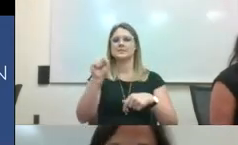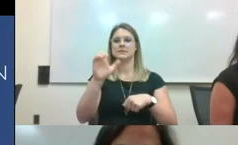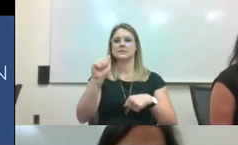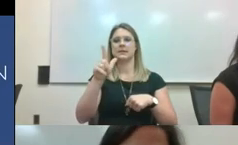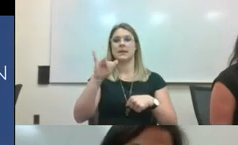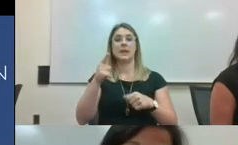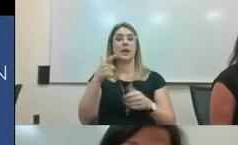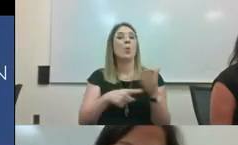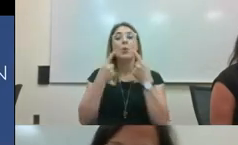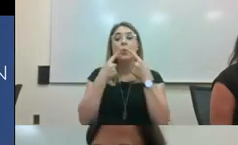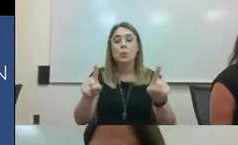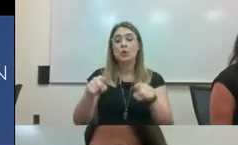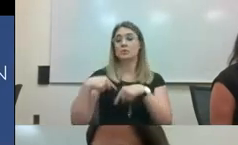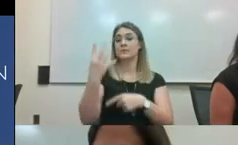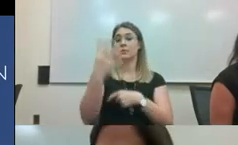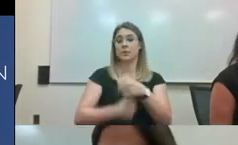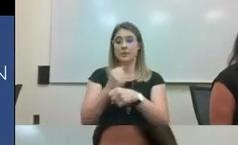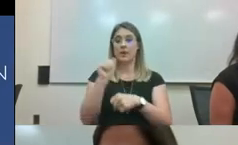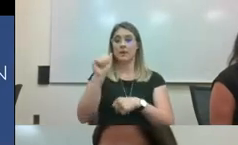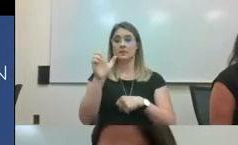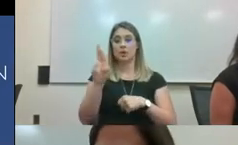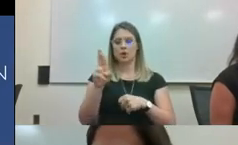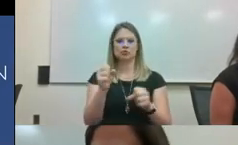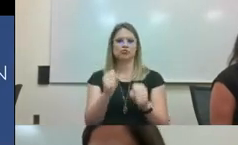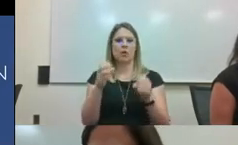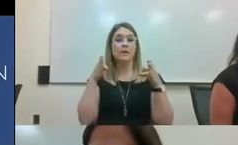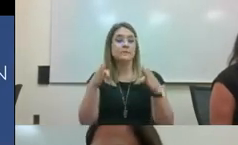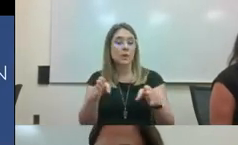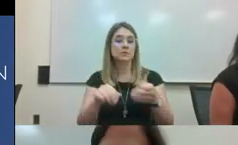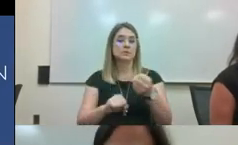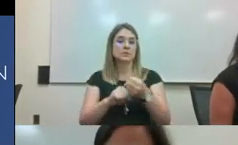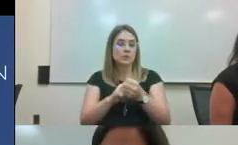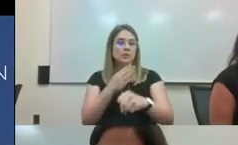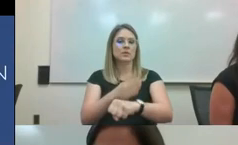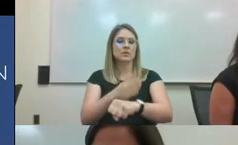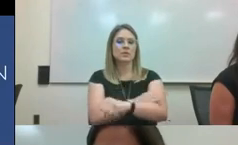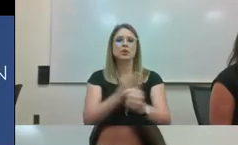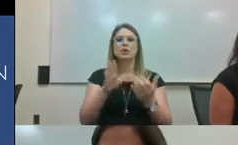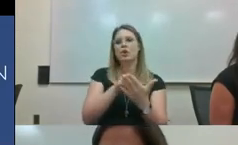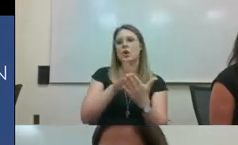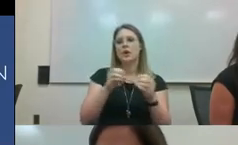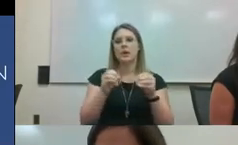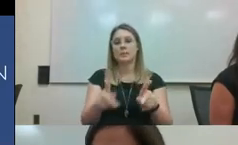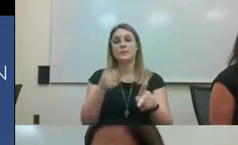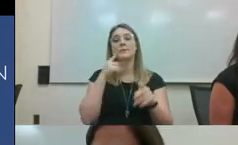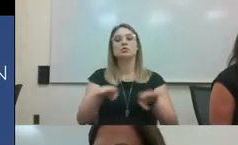Over the past four years ACR has had a strong focus on supporting and enhancing learning opportunities for children with disabilities.